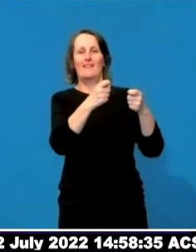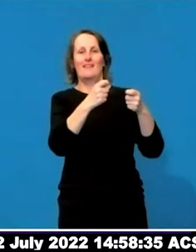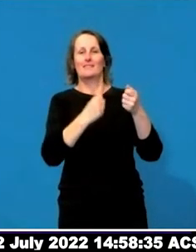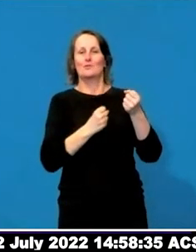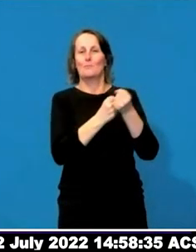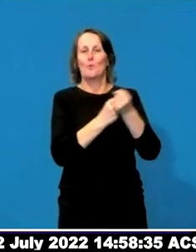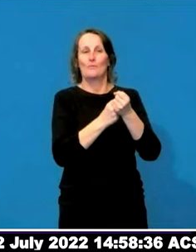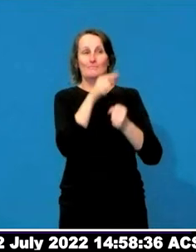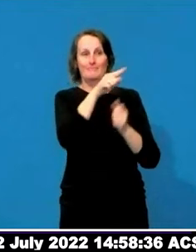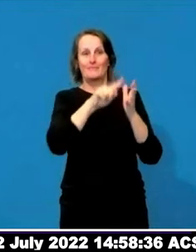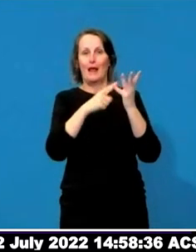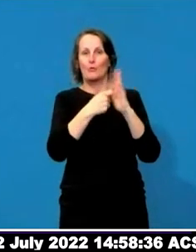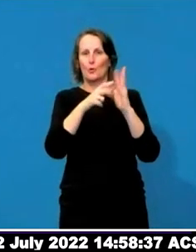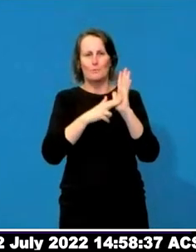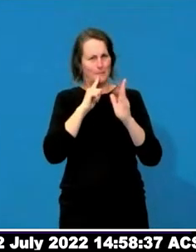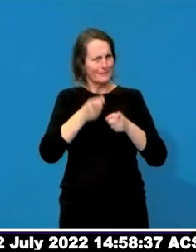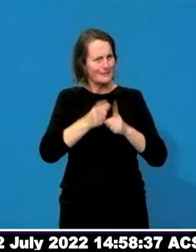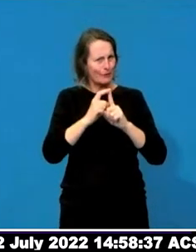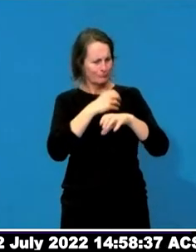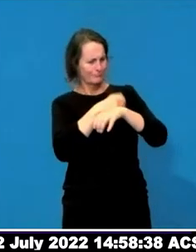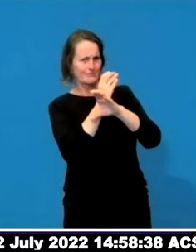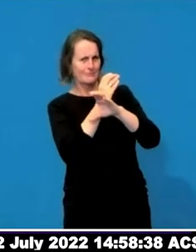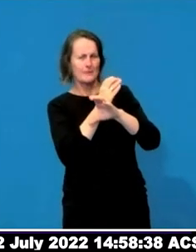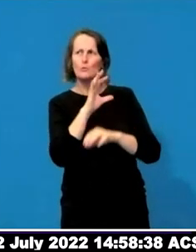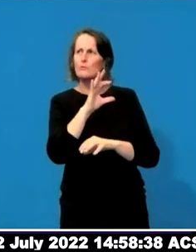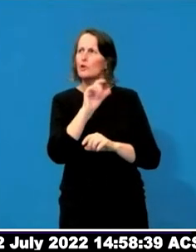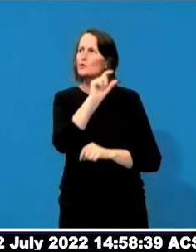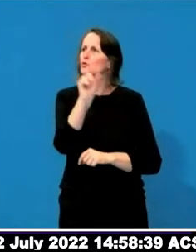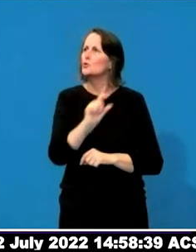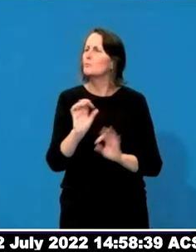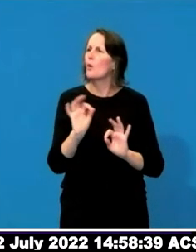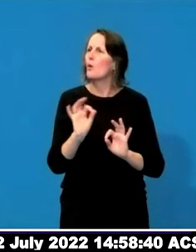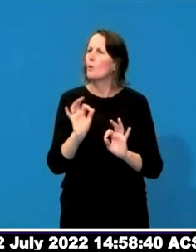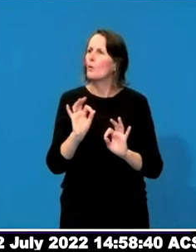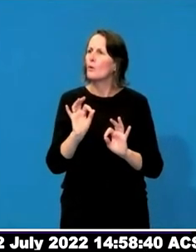And that was really difficult. It actually wasn't even Zoom. We were scheduled for Zoom but I was running between clients,